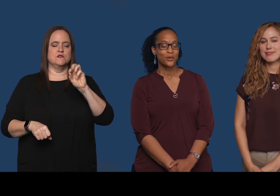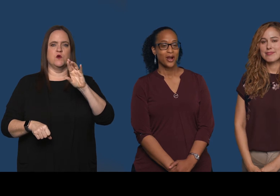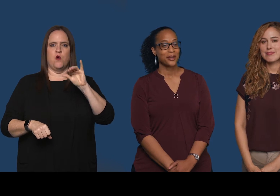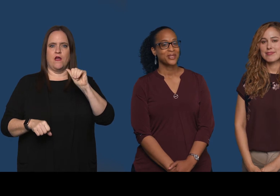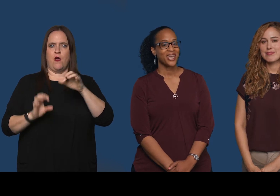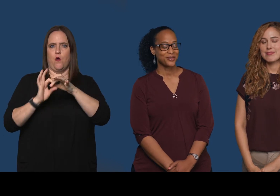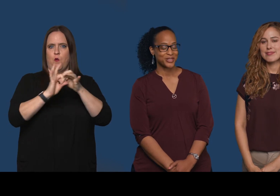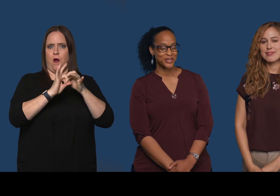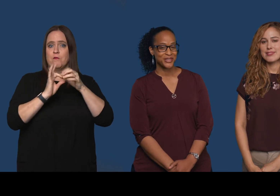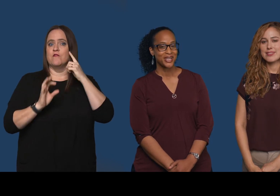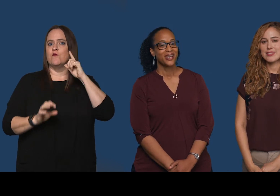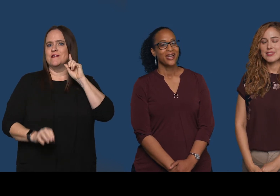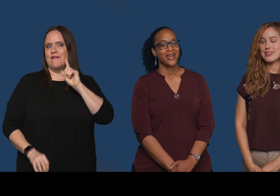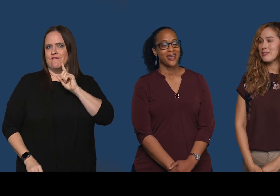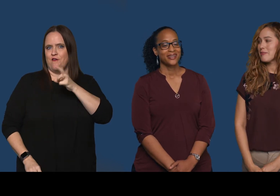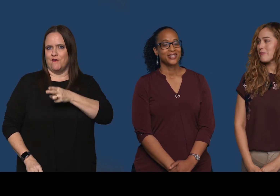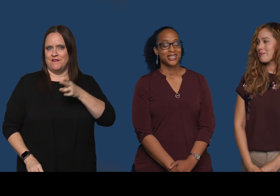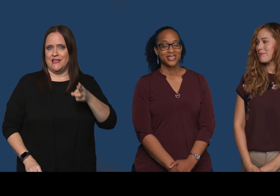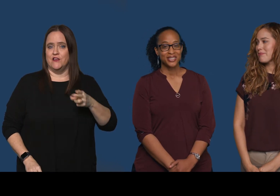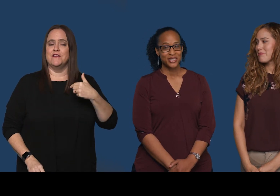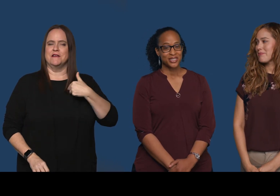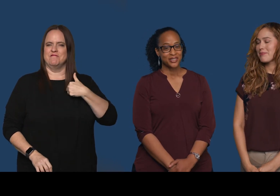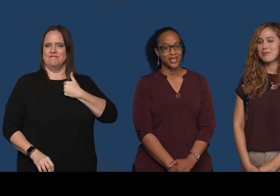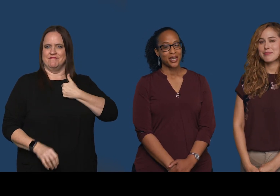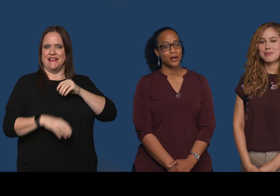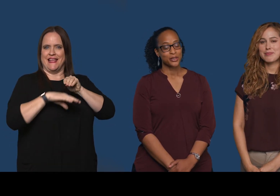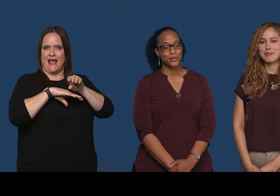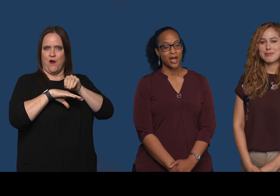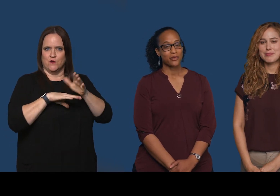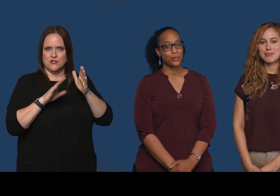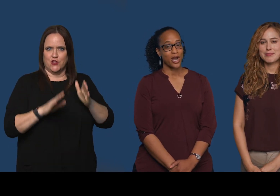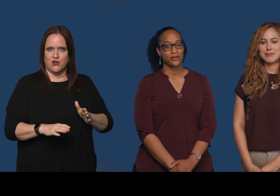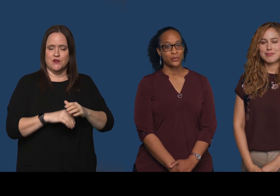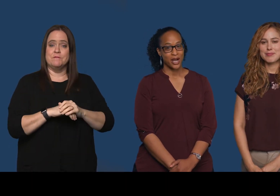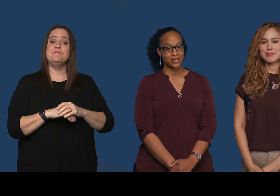where I am the counselor and in addition to that I also have a private practice